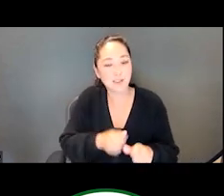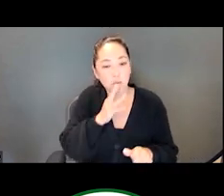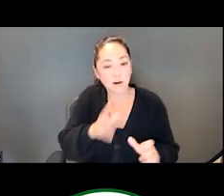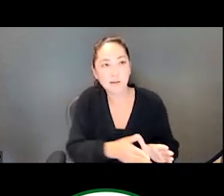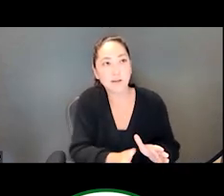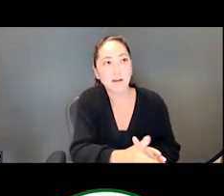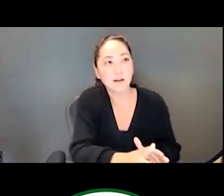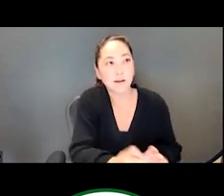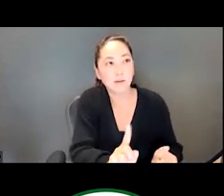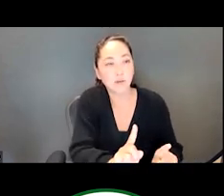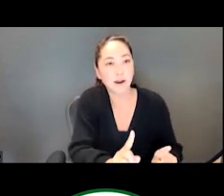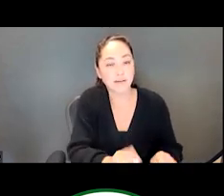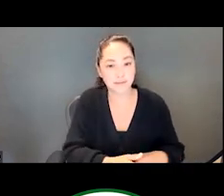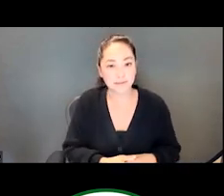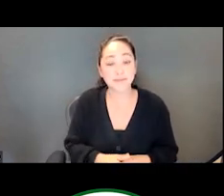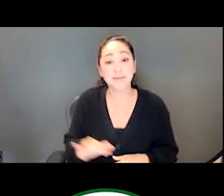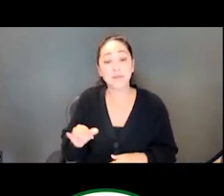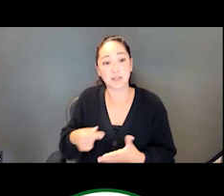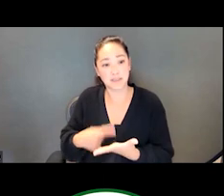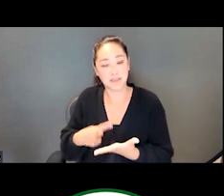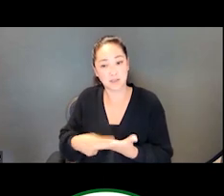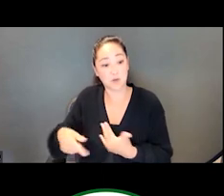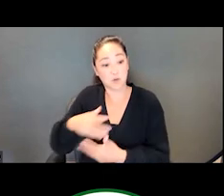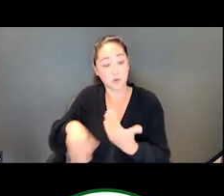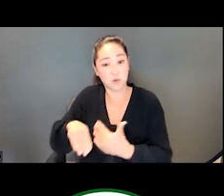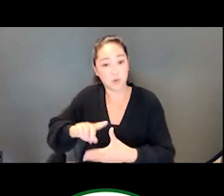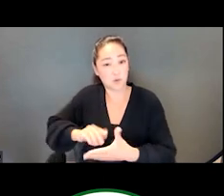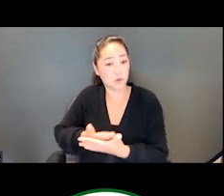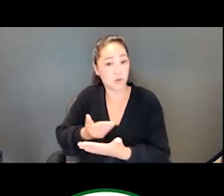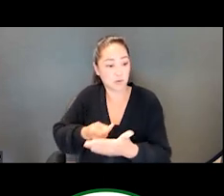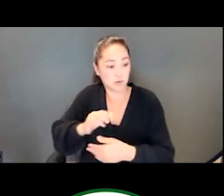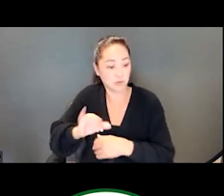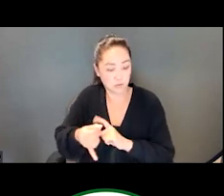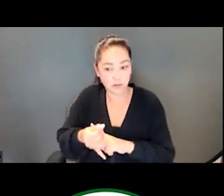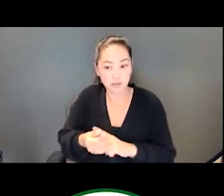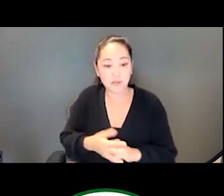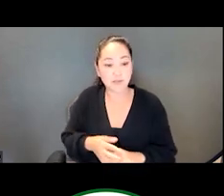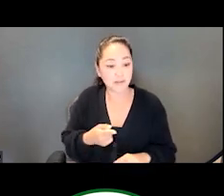Where trainees could expand and how they conceptualize the thought of disability in the workplace.